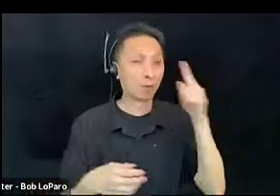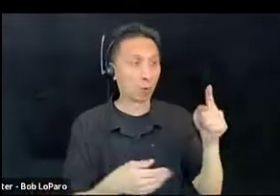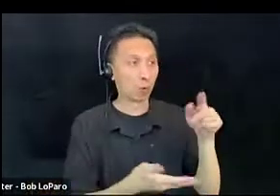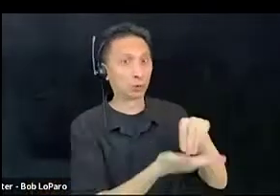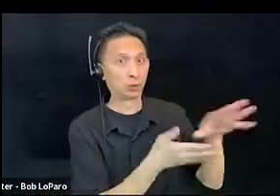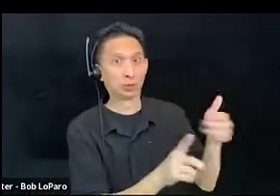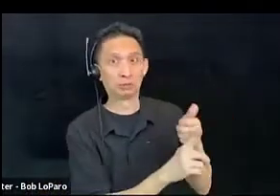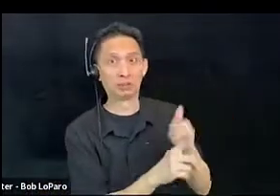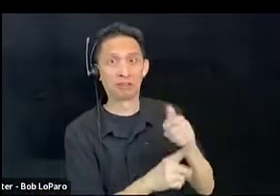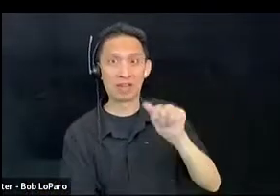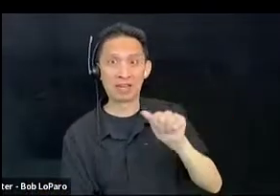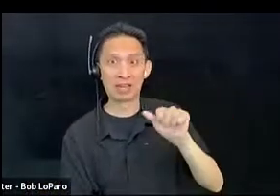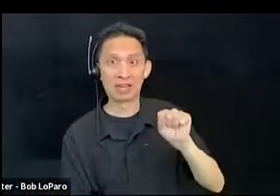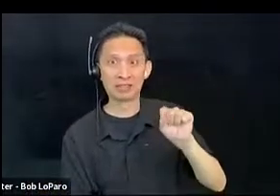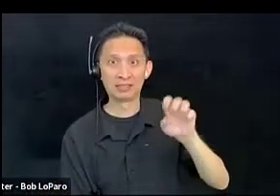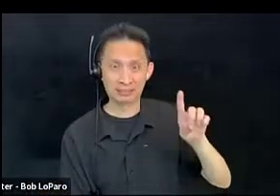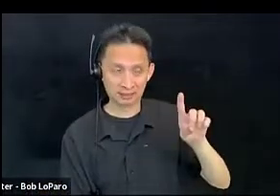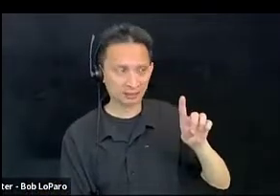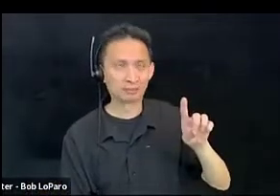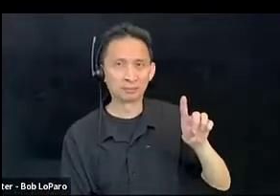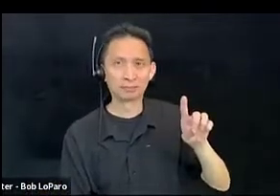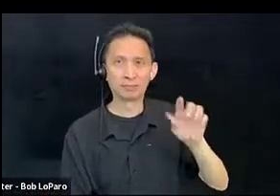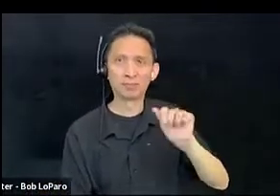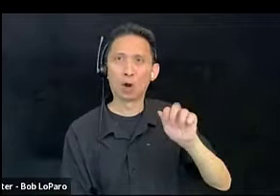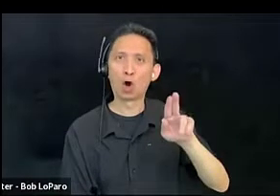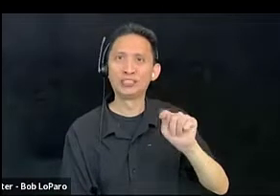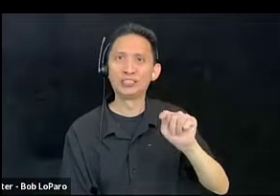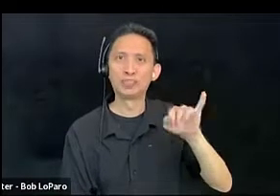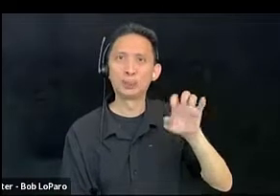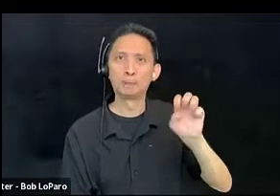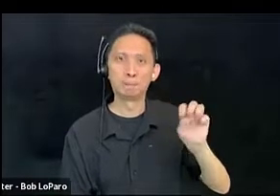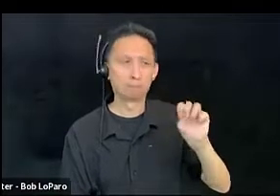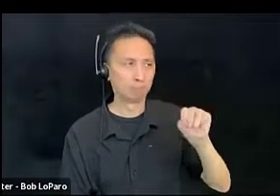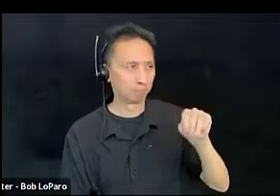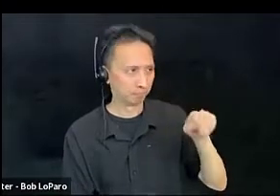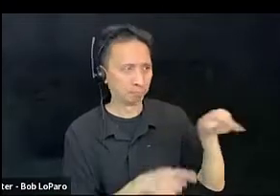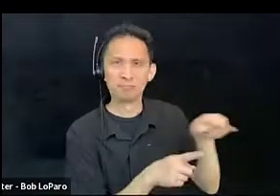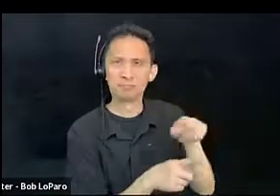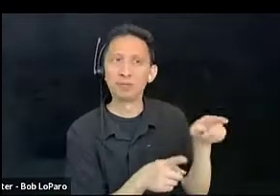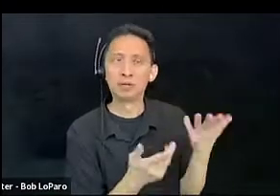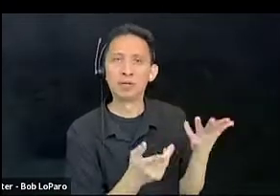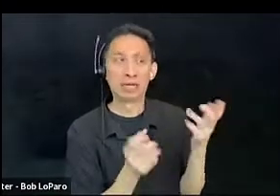and maybe even have abstract expressive language but just are not verbal communicators.